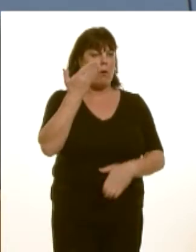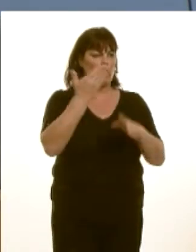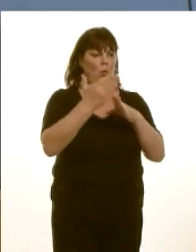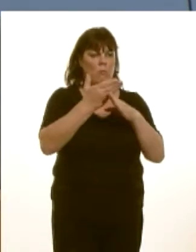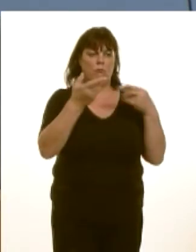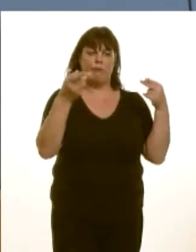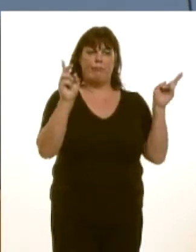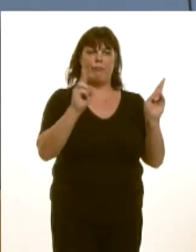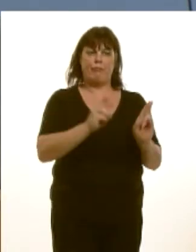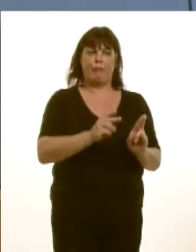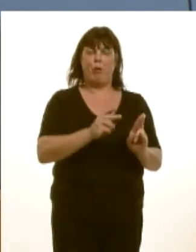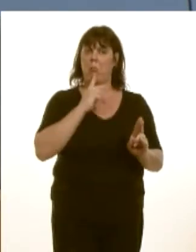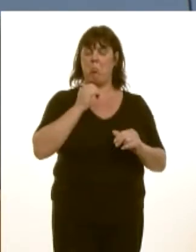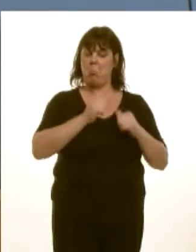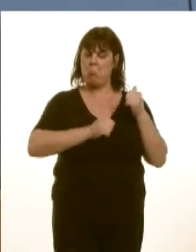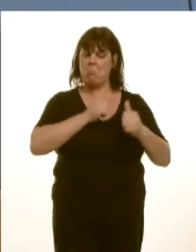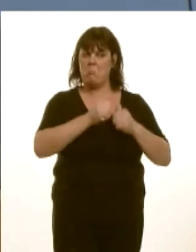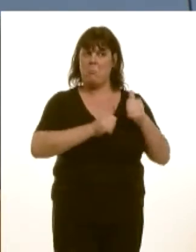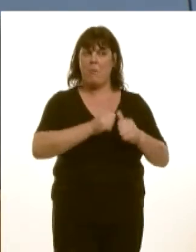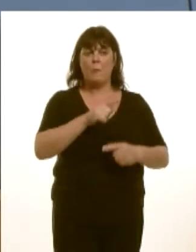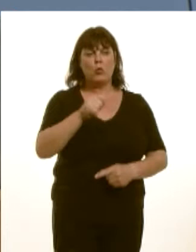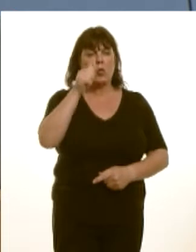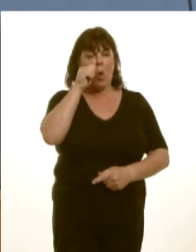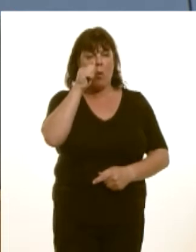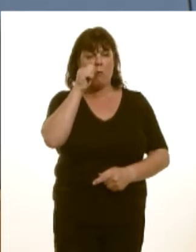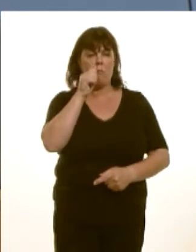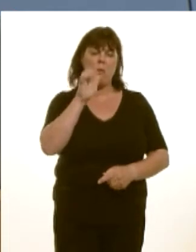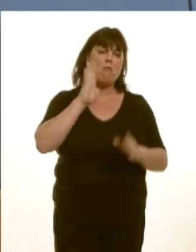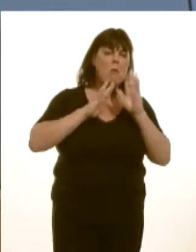First Minister—you will know that approximately 20% of young people have been out of work